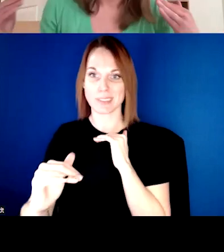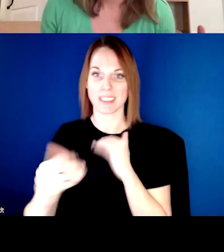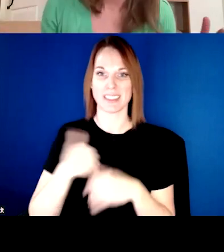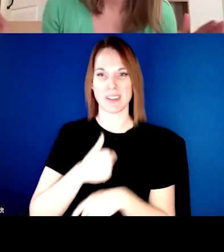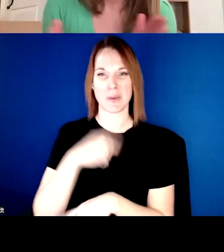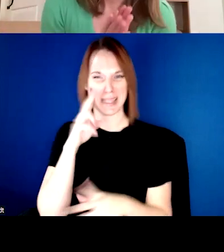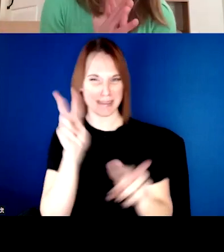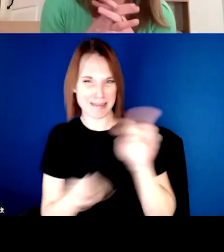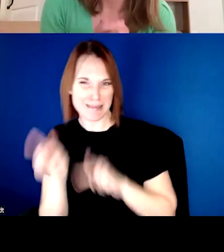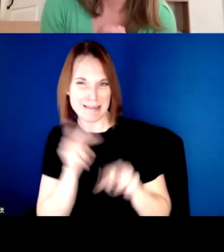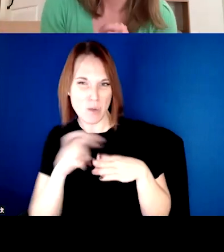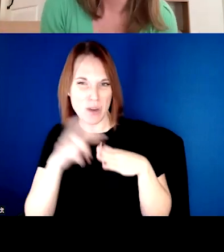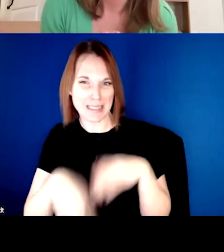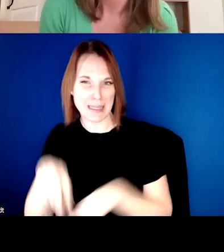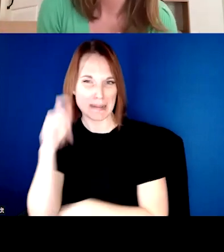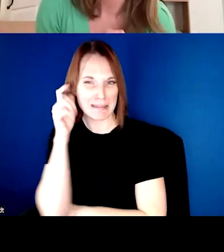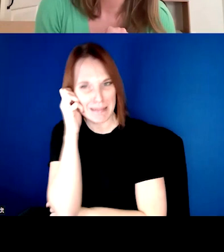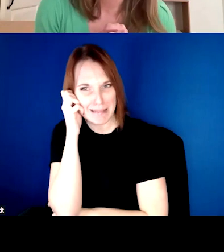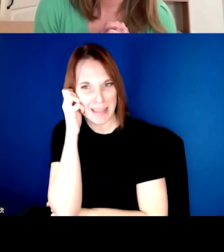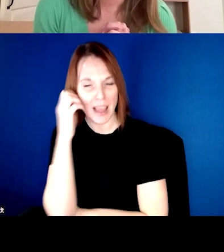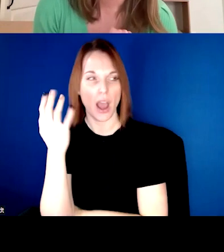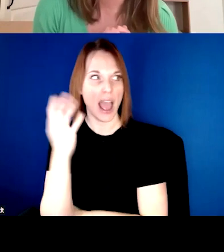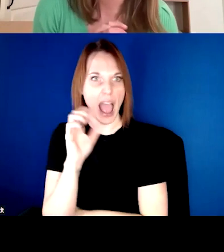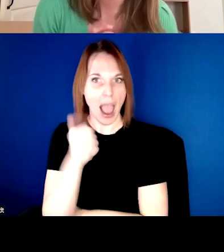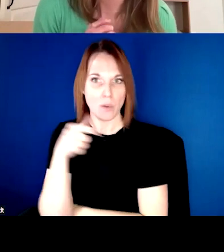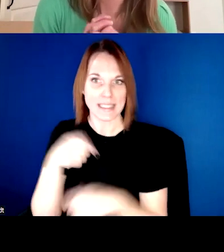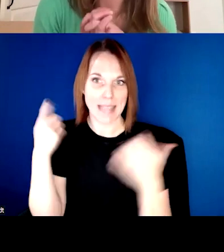puzzled and we're trying to think why this happened, but when we looked at more of